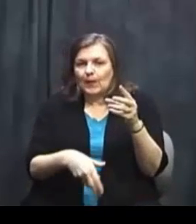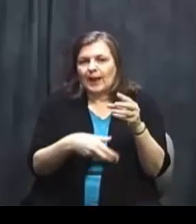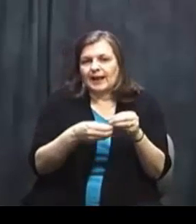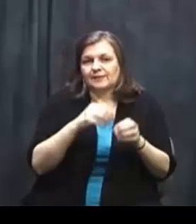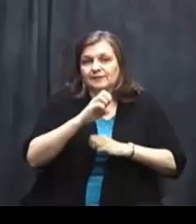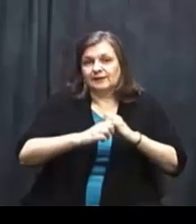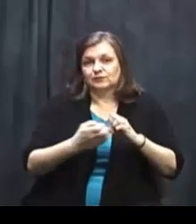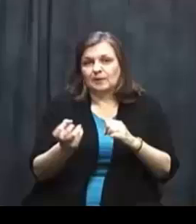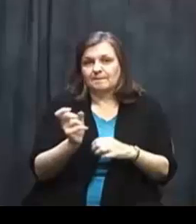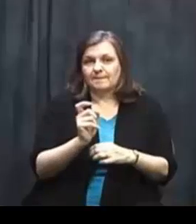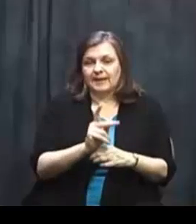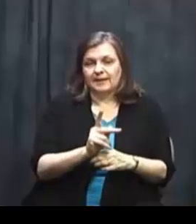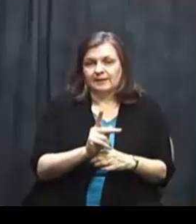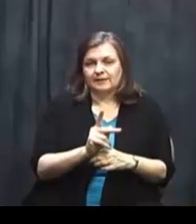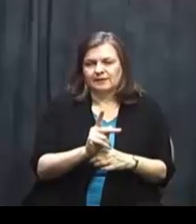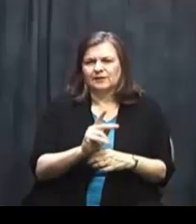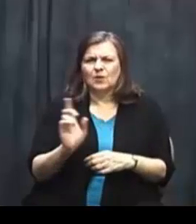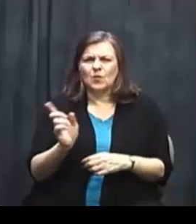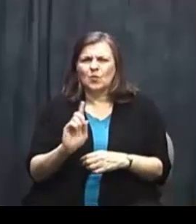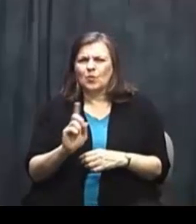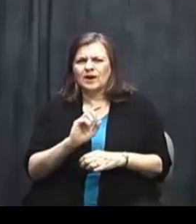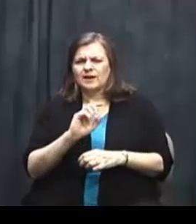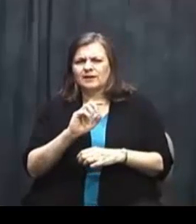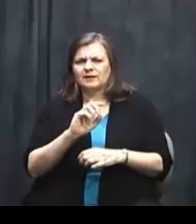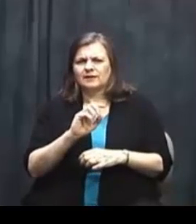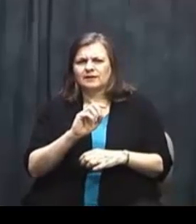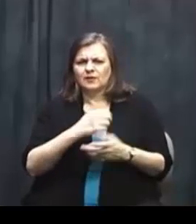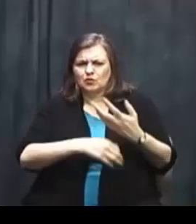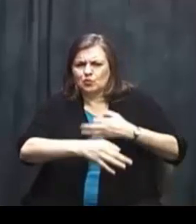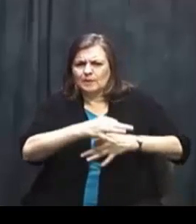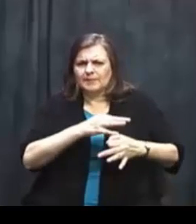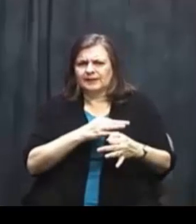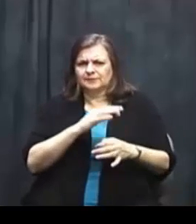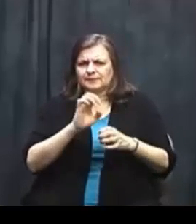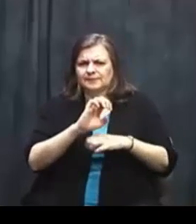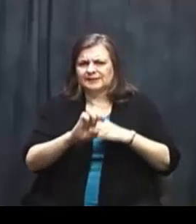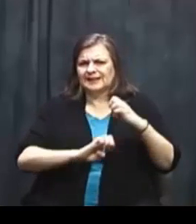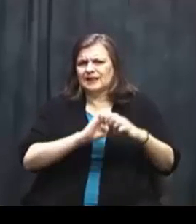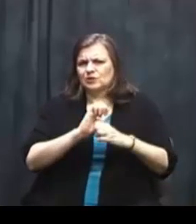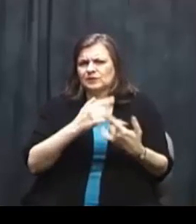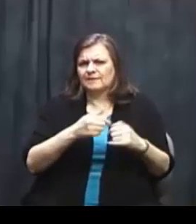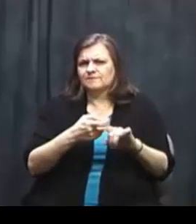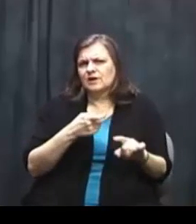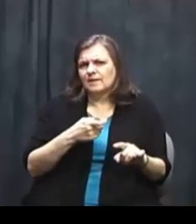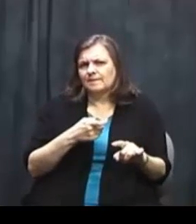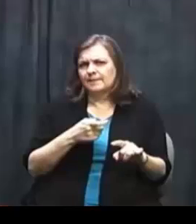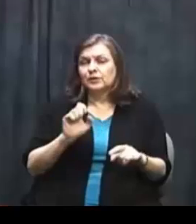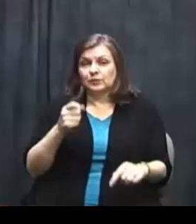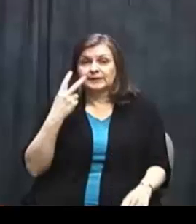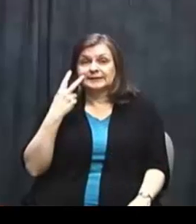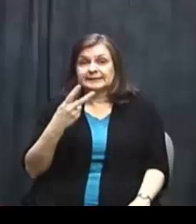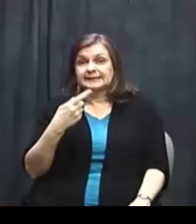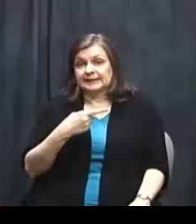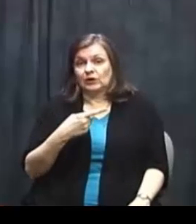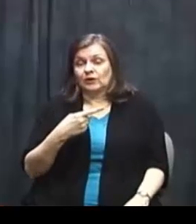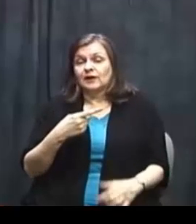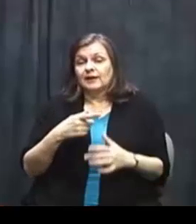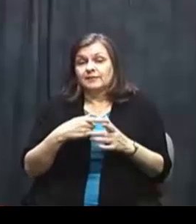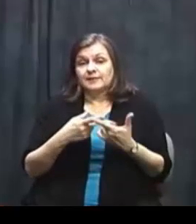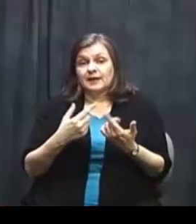is actually look at where those replacement electrons are coming from as you can see right here